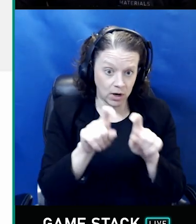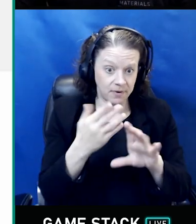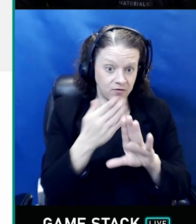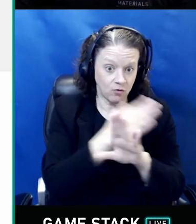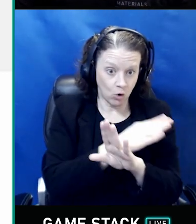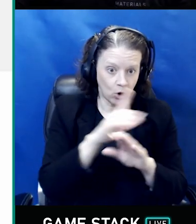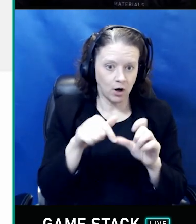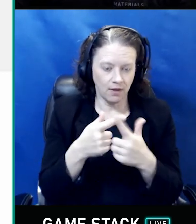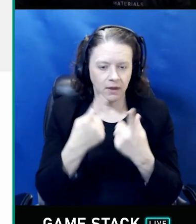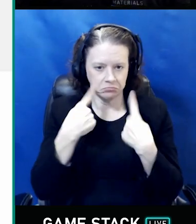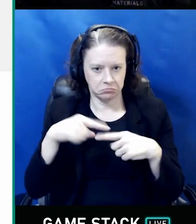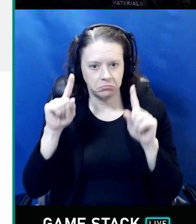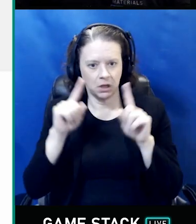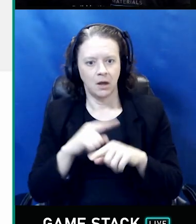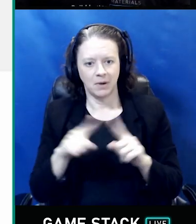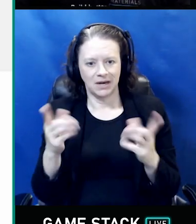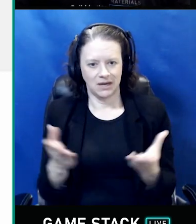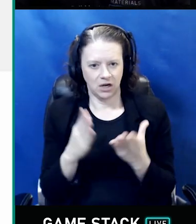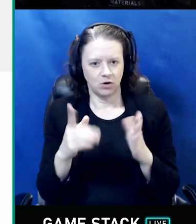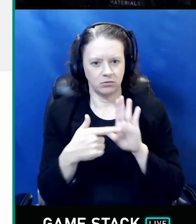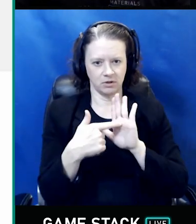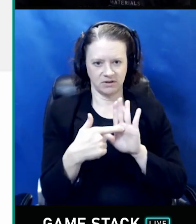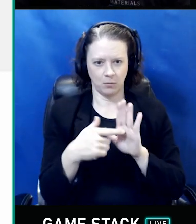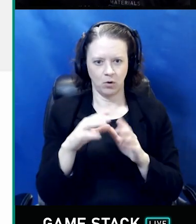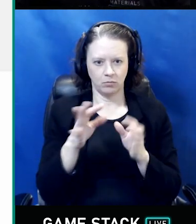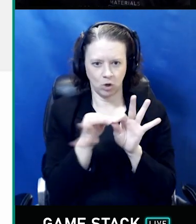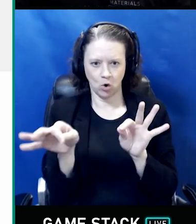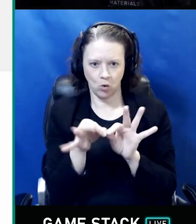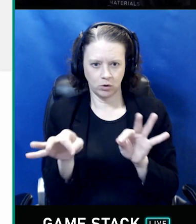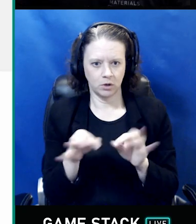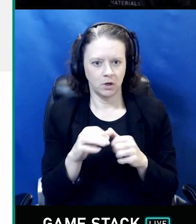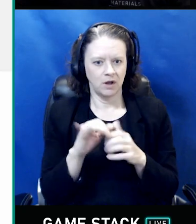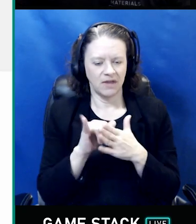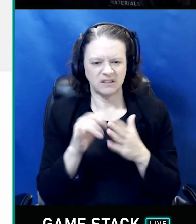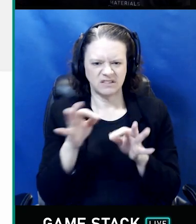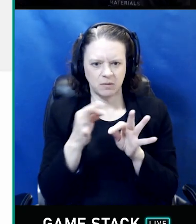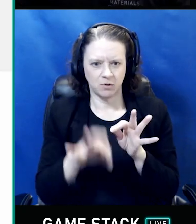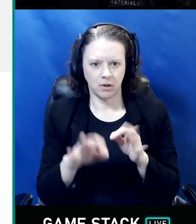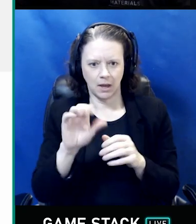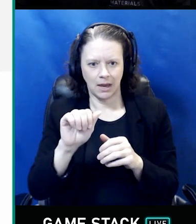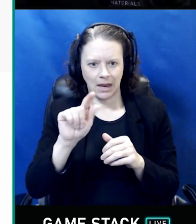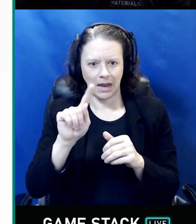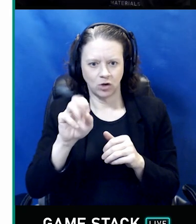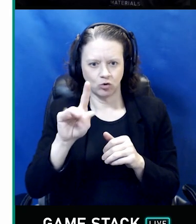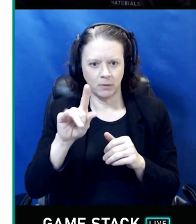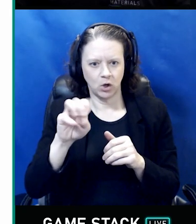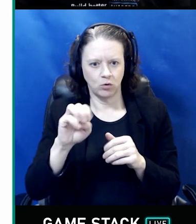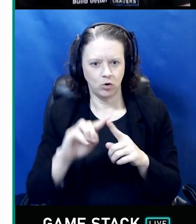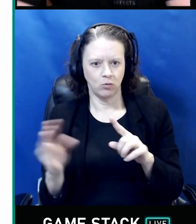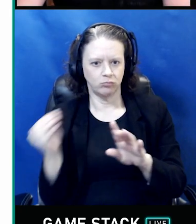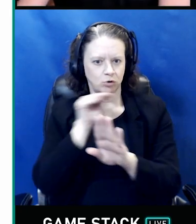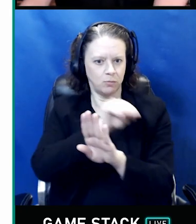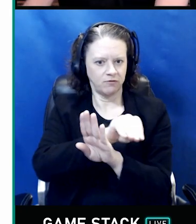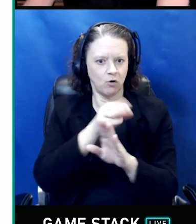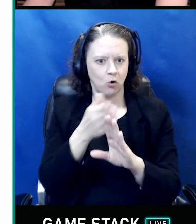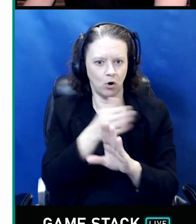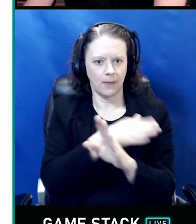But here we see some example code, just very simple, it's an attribute you put it before the main entry point. So wave sizes do have limits.